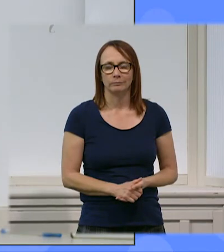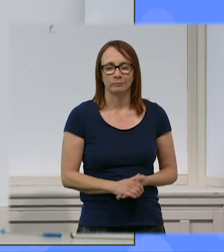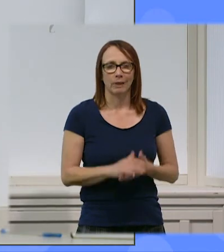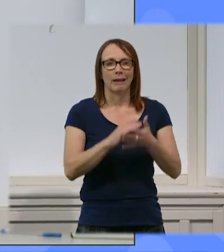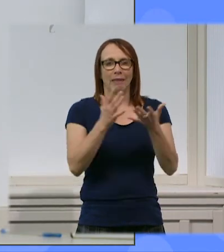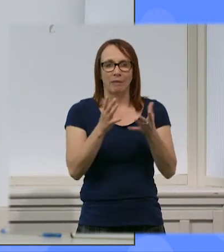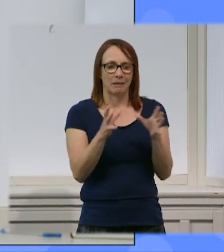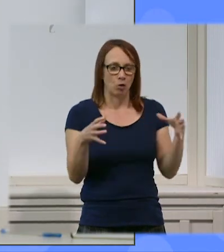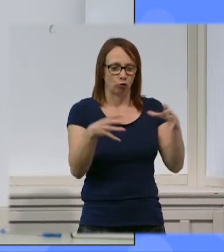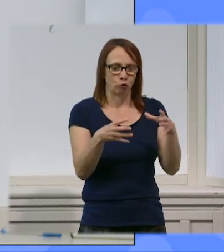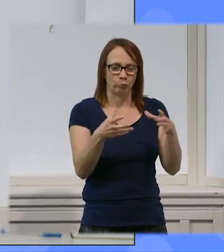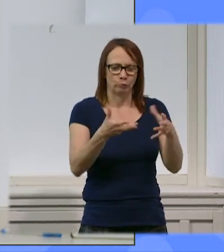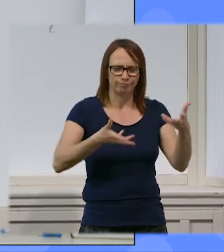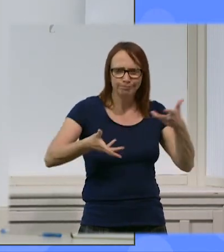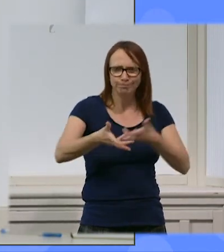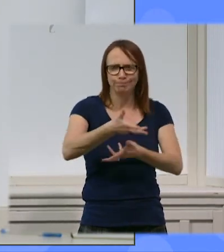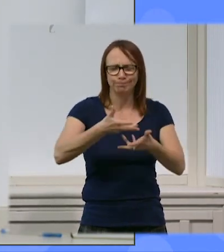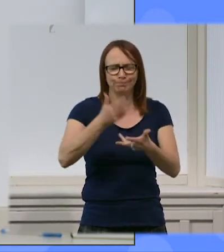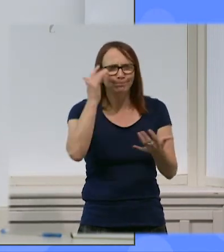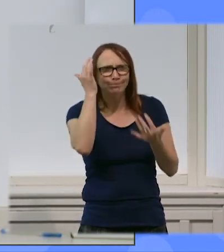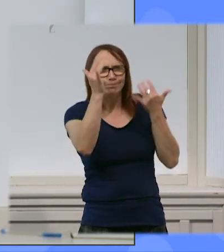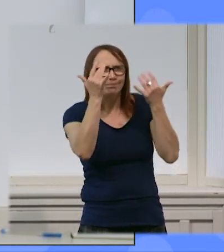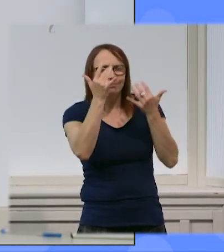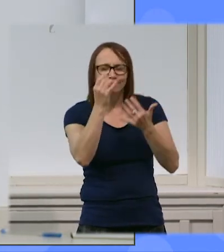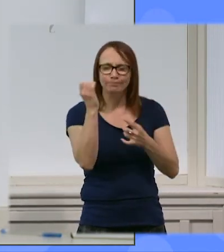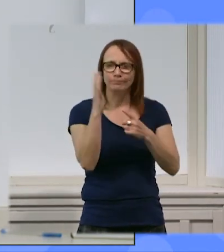the matters to identify what you think are the key challenges and also the